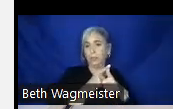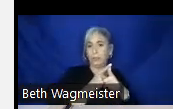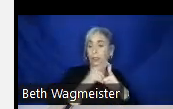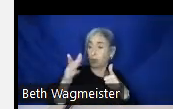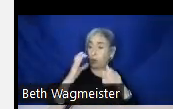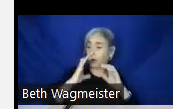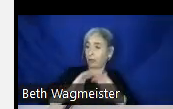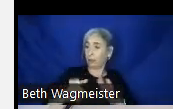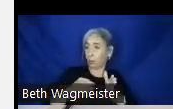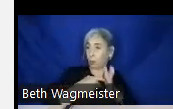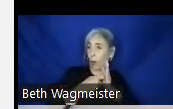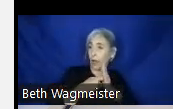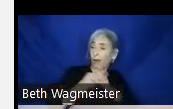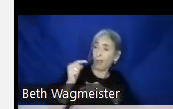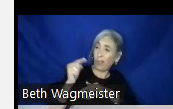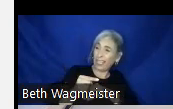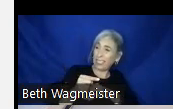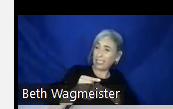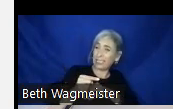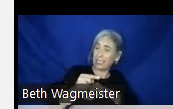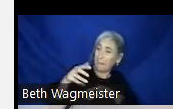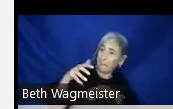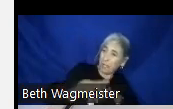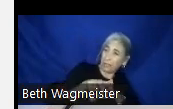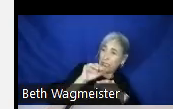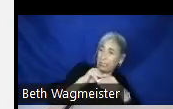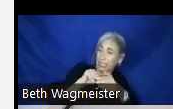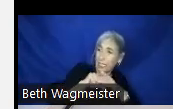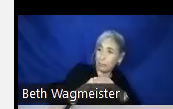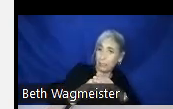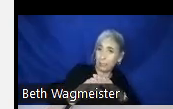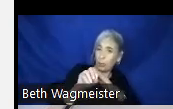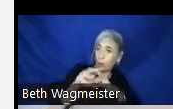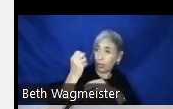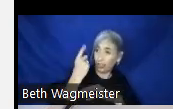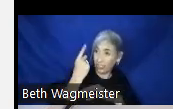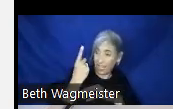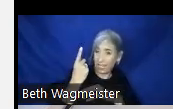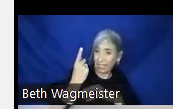require this? I guess the built in accessibility or even understand it? They tend to see